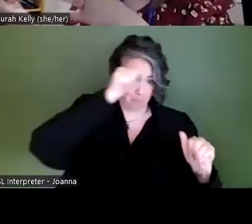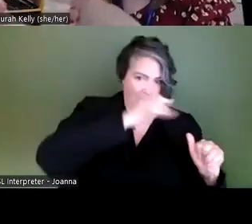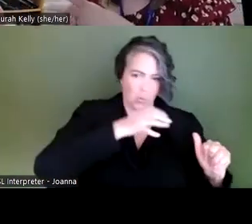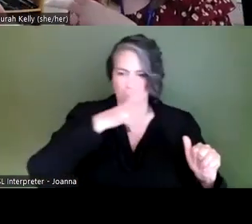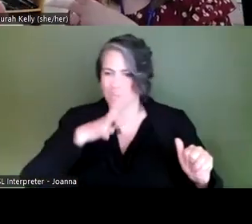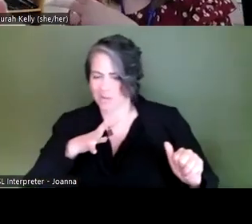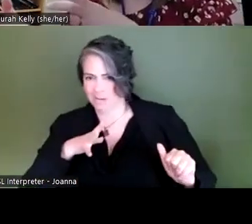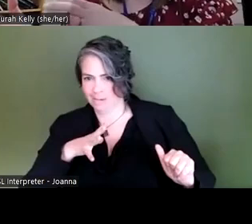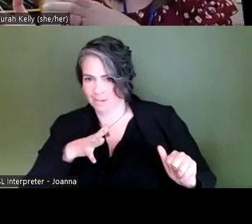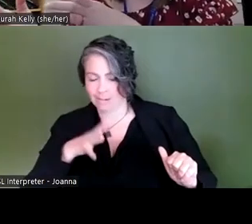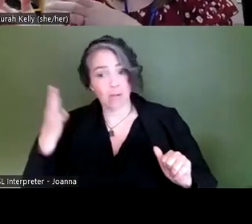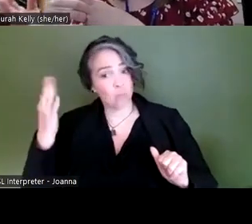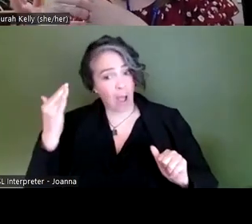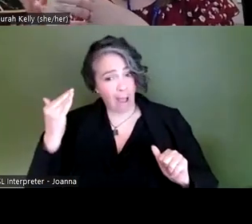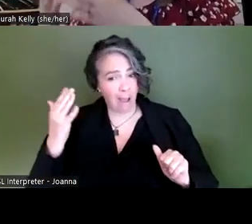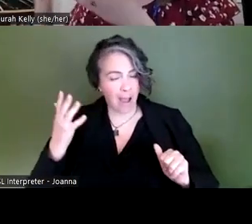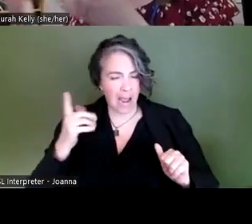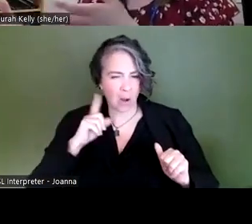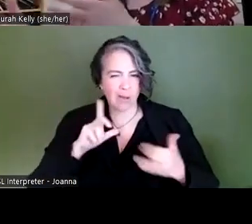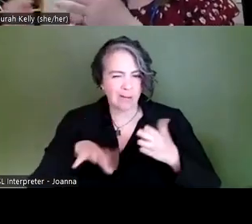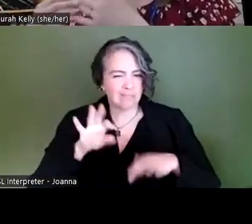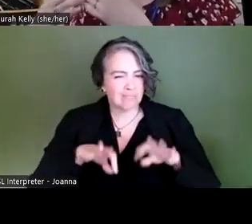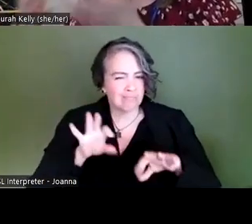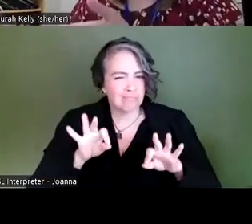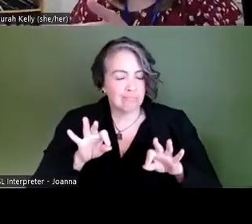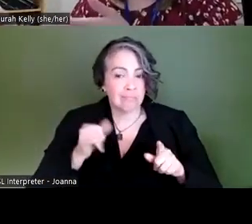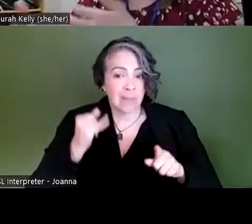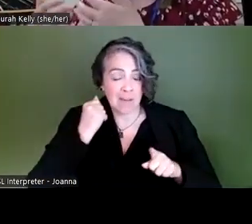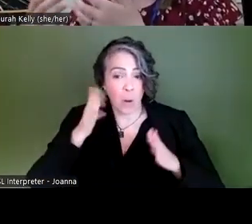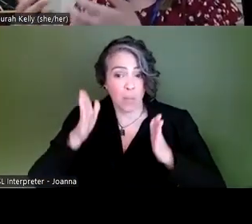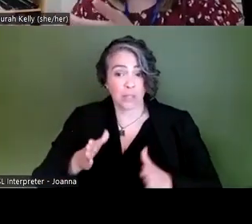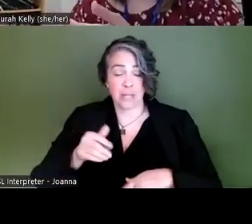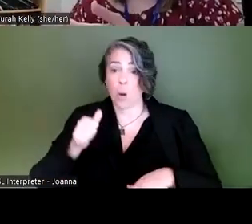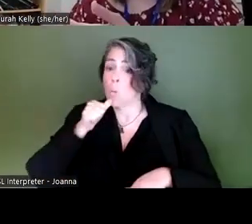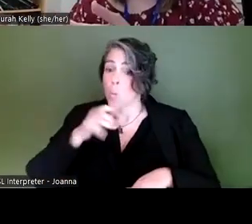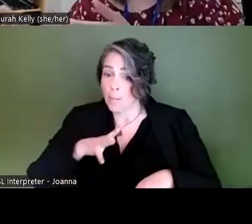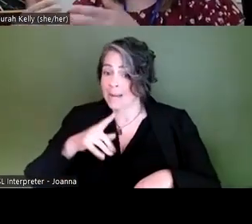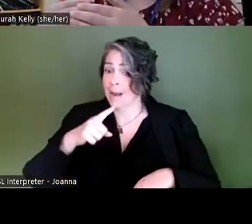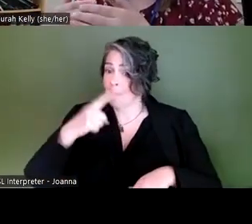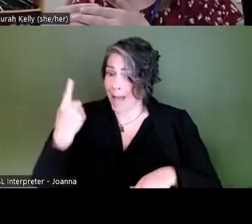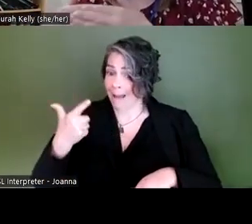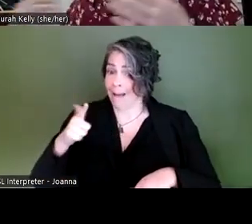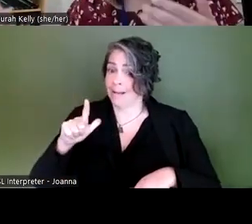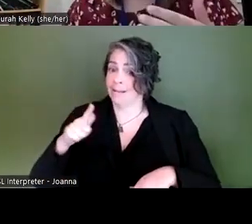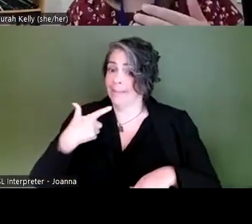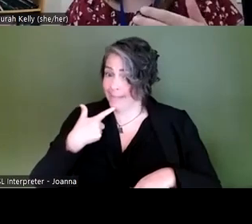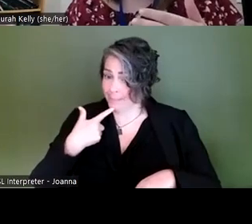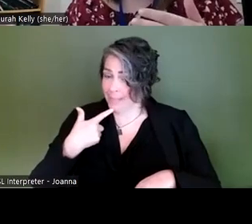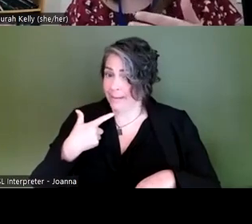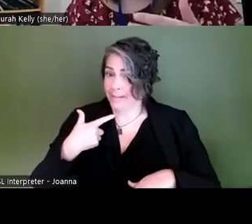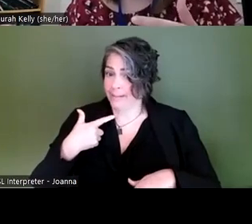is some evidence that if someone is a woman and Black and lesbian, so they have three minoritized